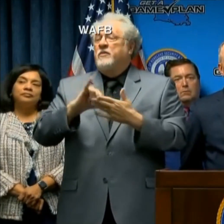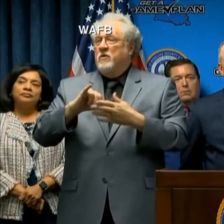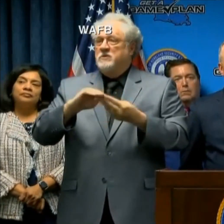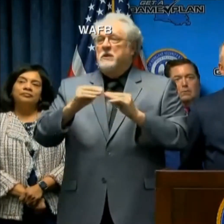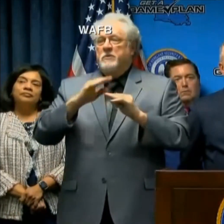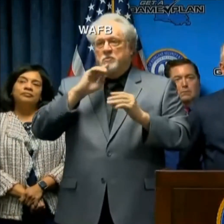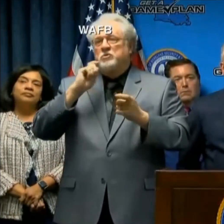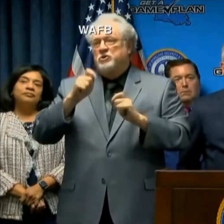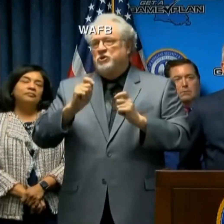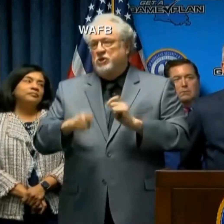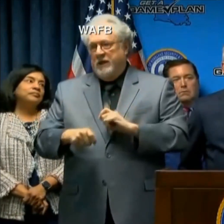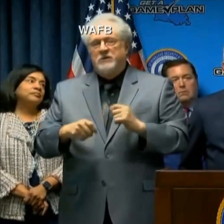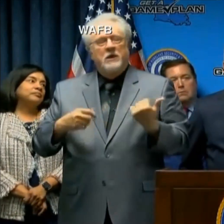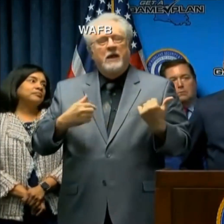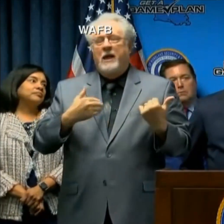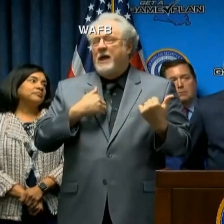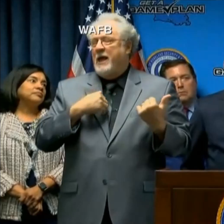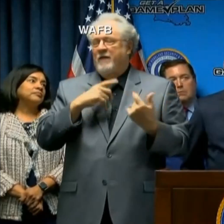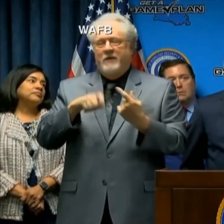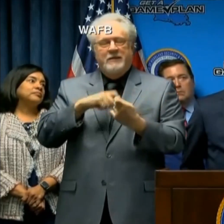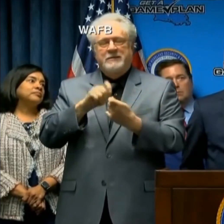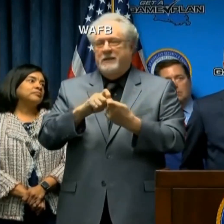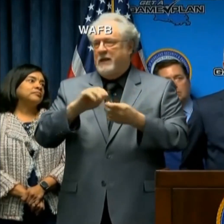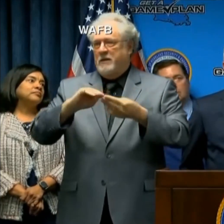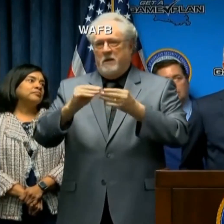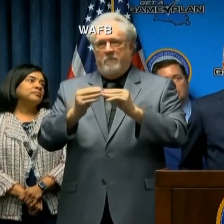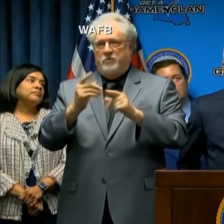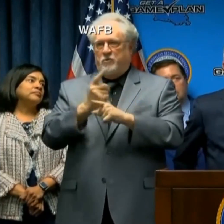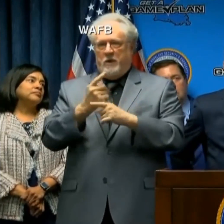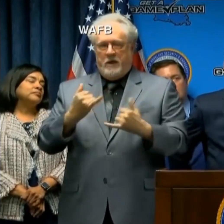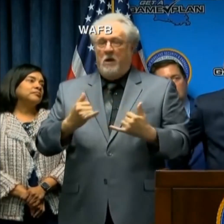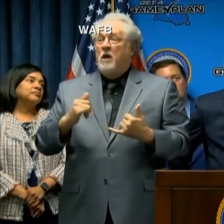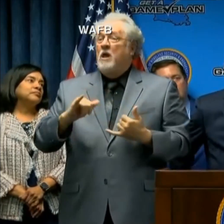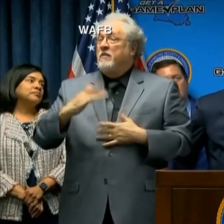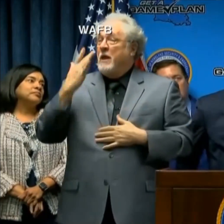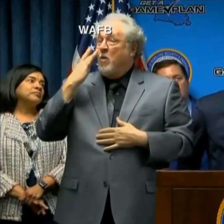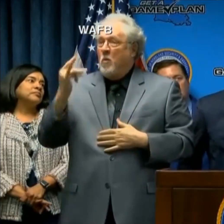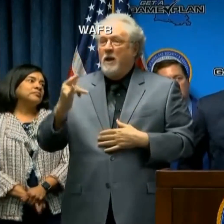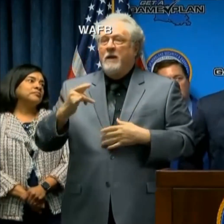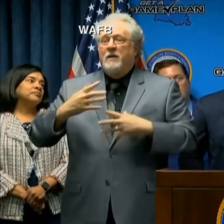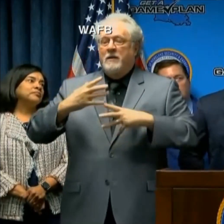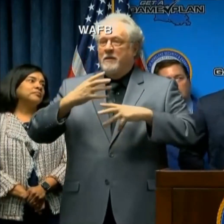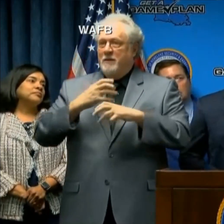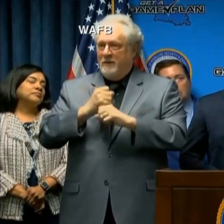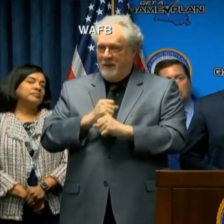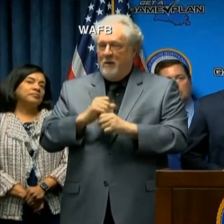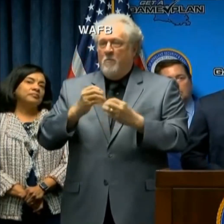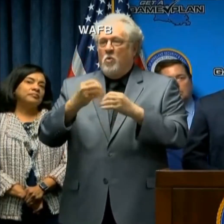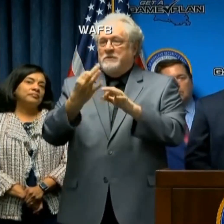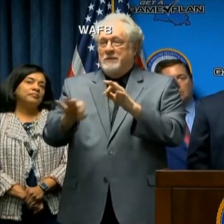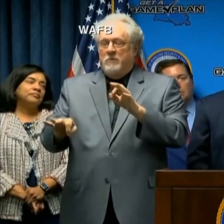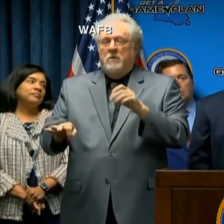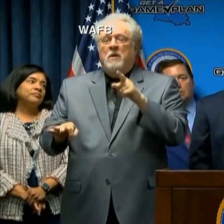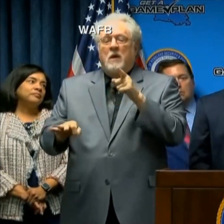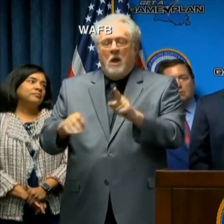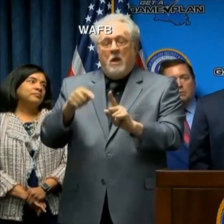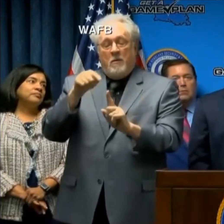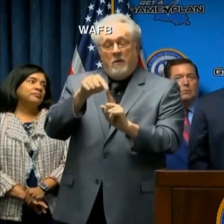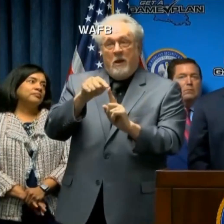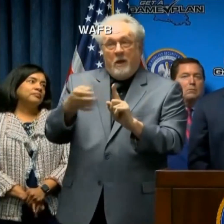hour I don't have the exact numbers that's why we wanted to simplify things by making sure that what we think is most important for the public to know